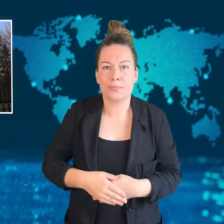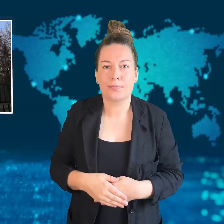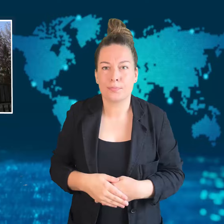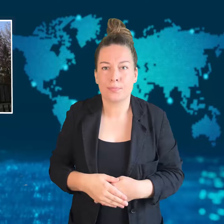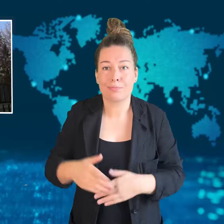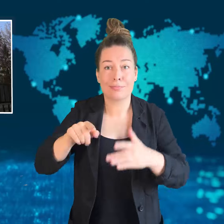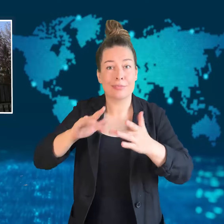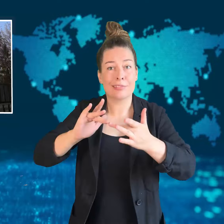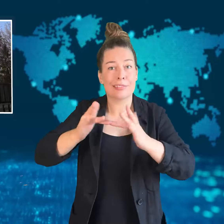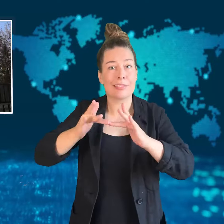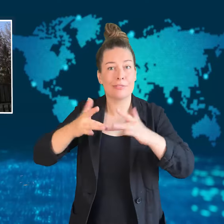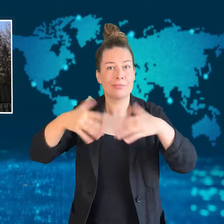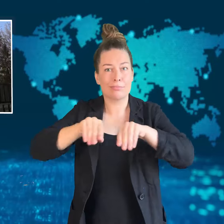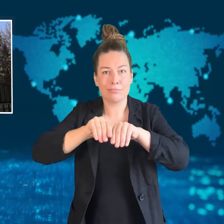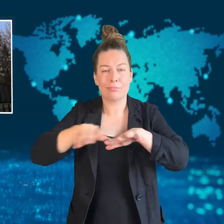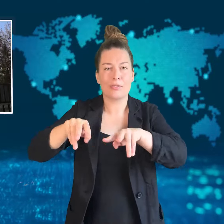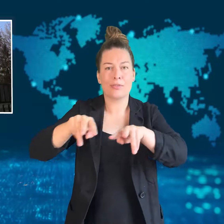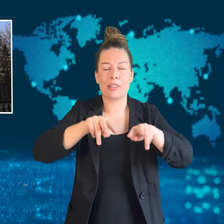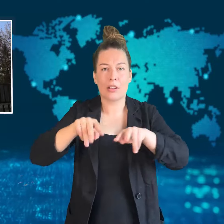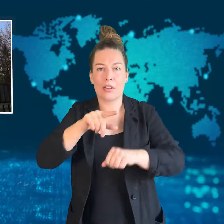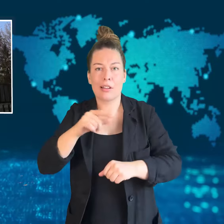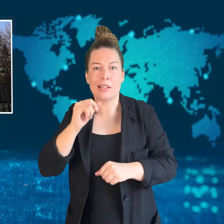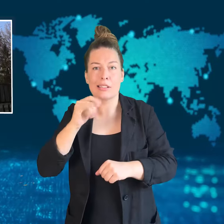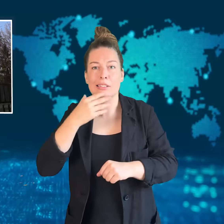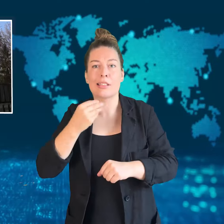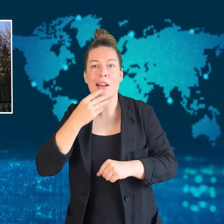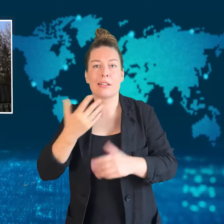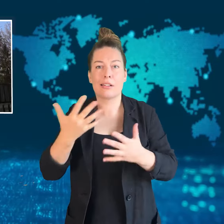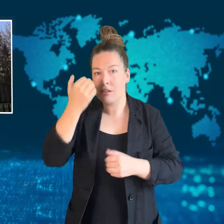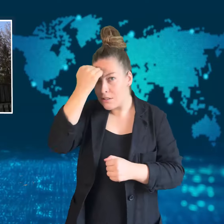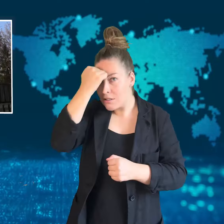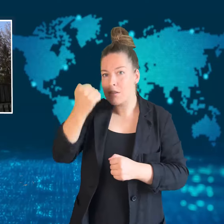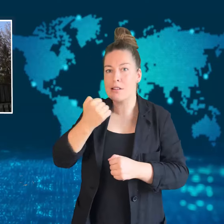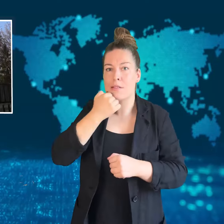The TGB posted a video online about the war between Israel and Hamas.